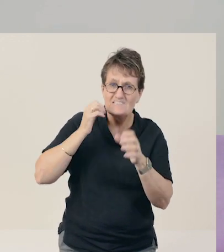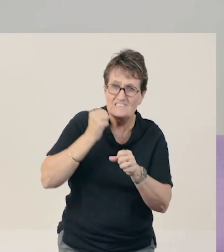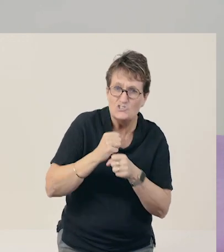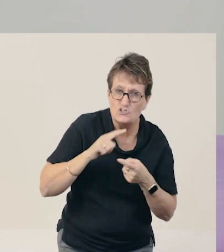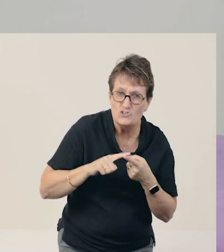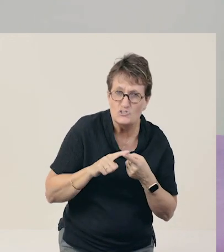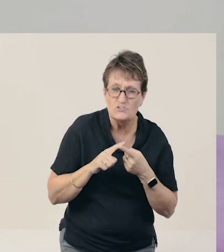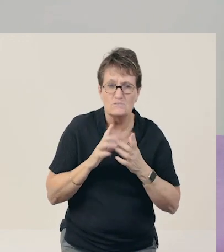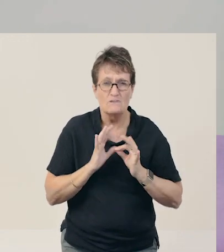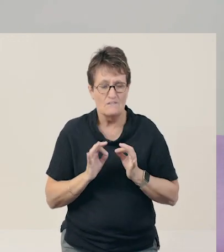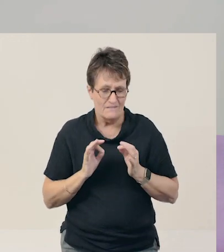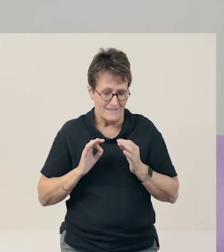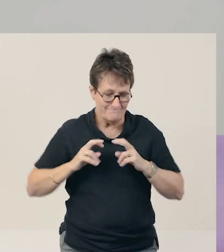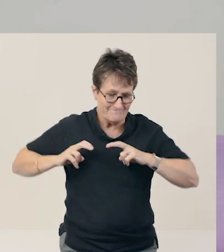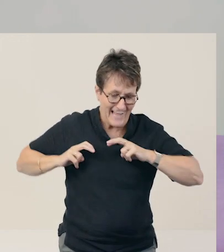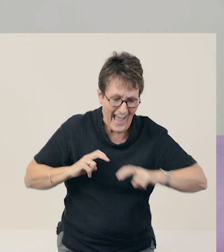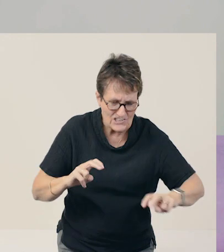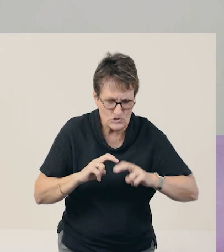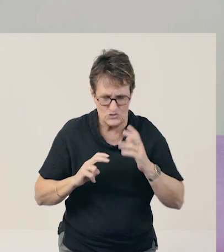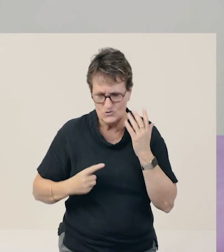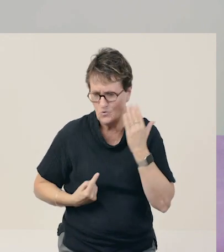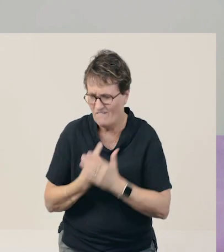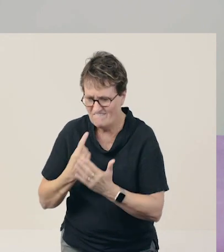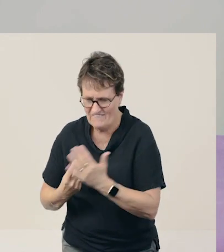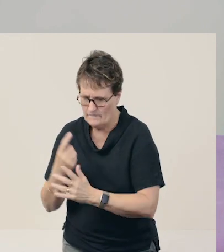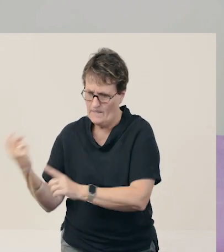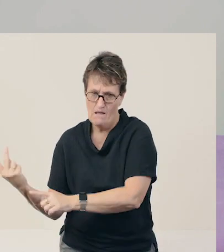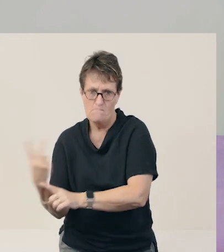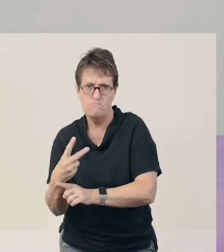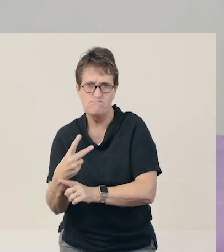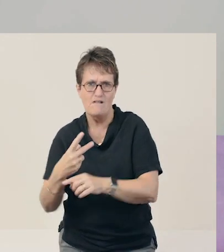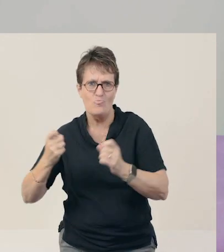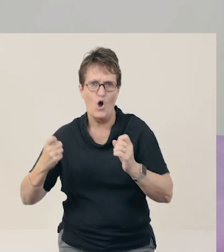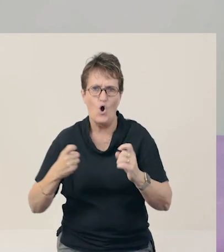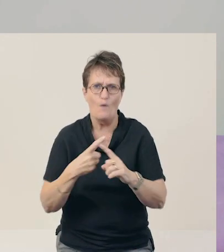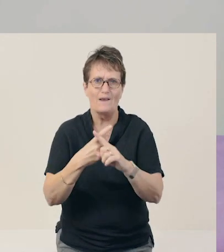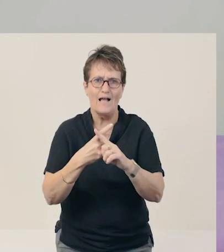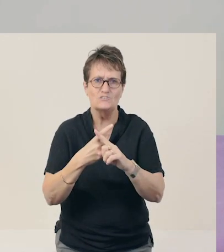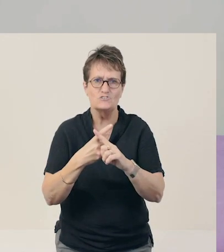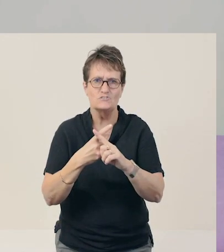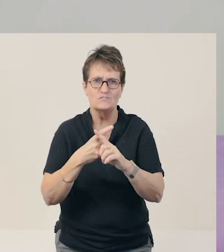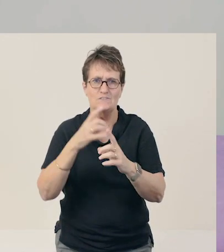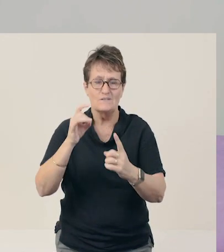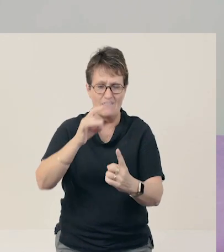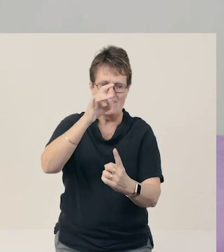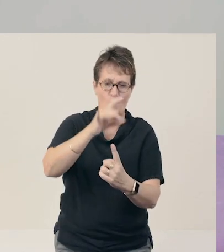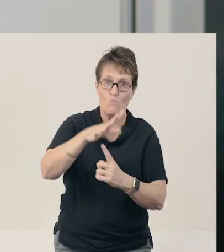or the events, that overcome the conflict or complication. It is the main idea or message of the narrative.